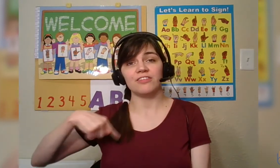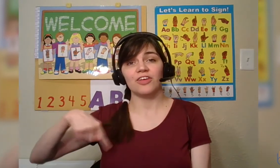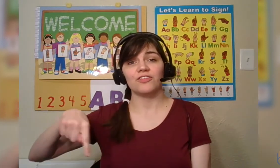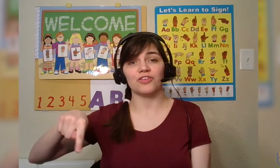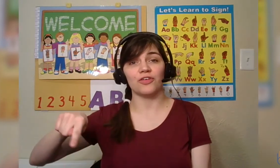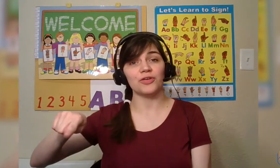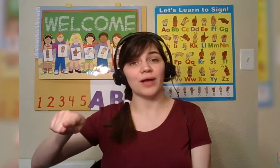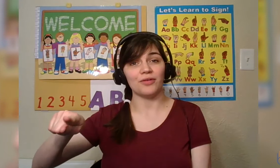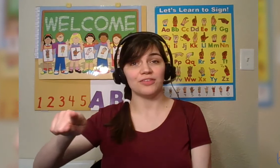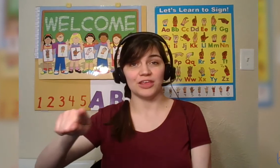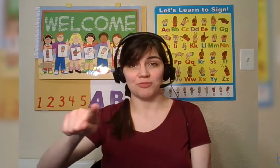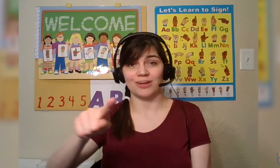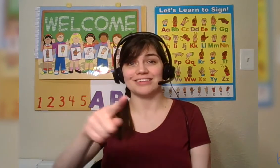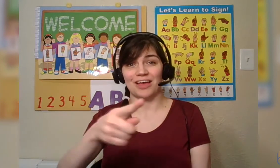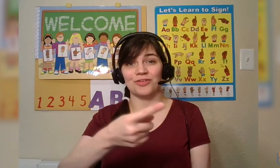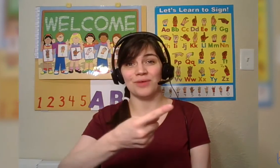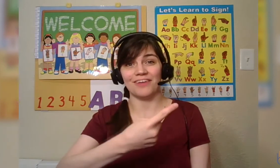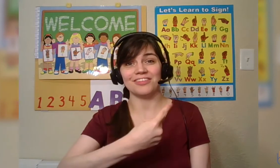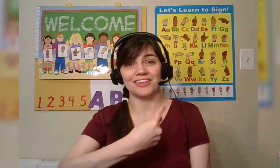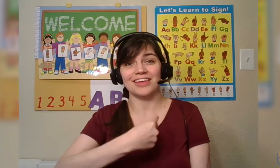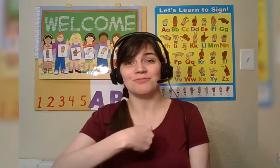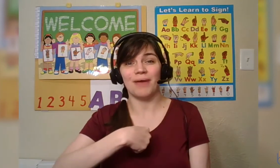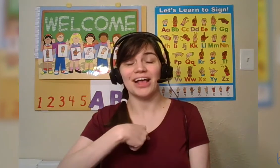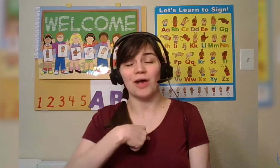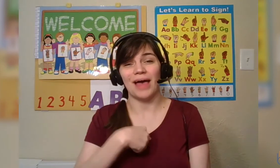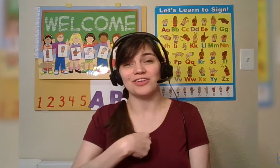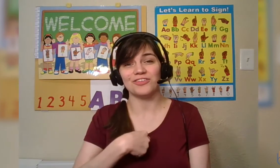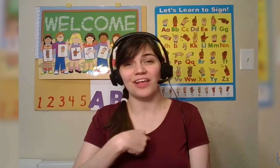circle it around like you're pointing to everyone else, and then back up at yourself.